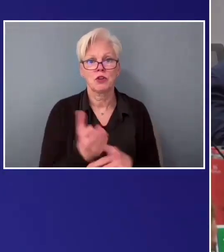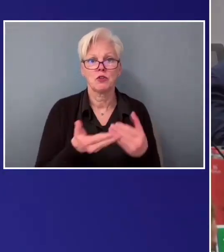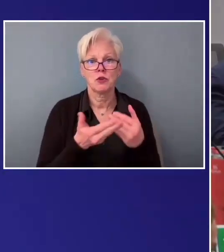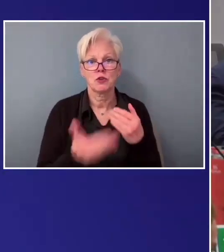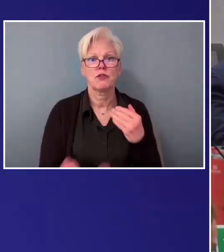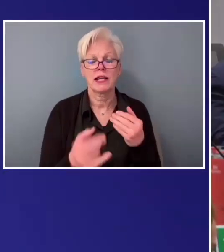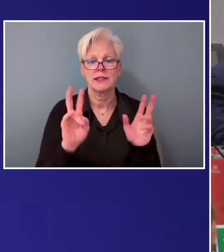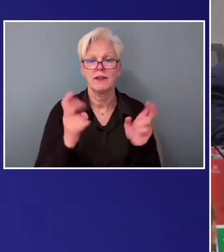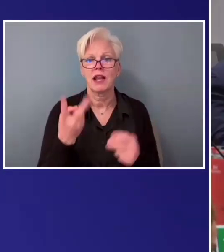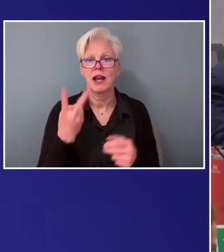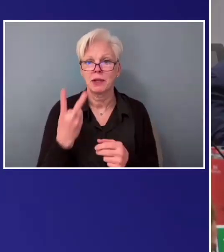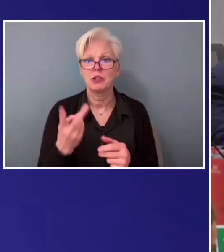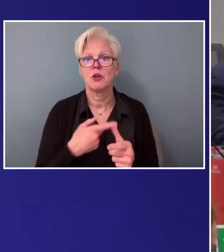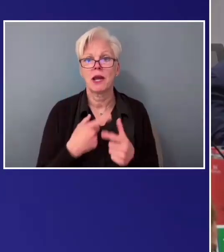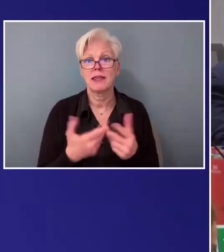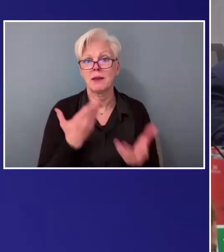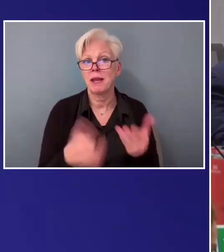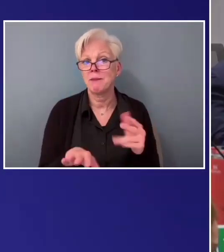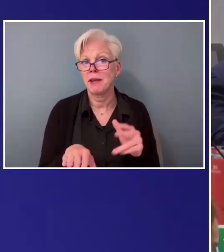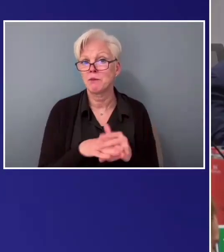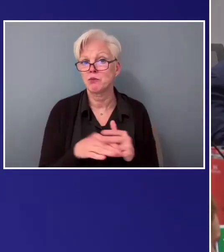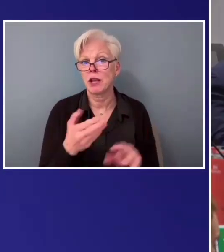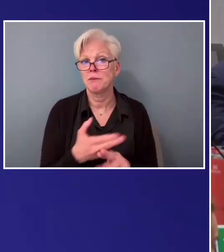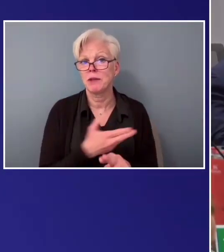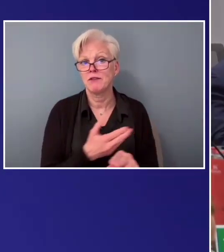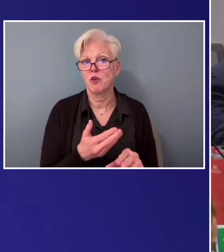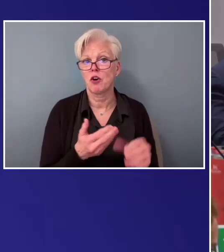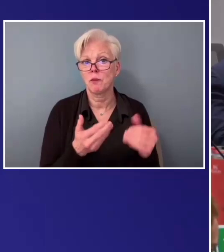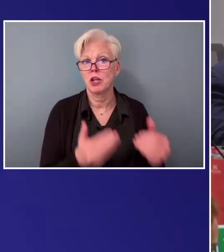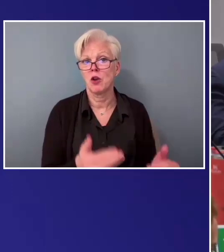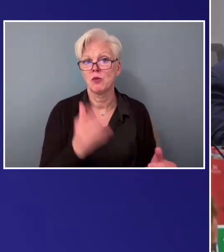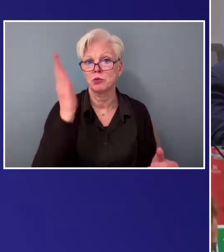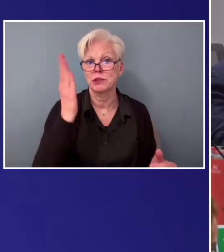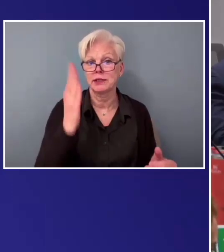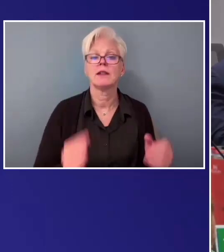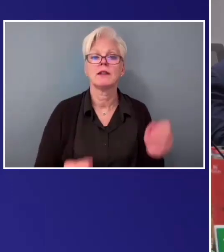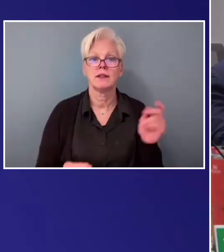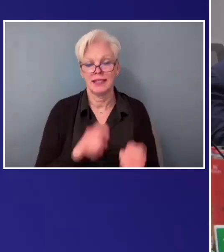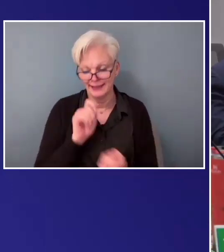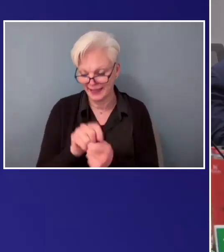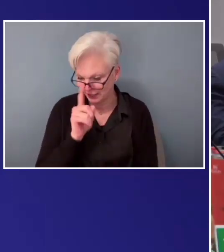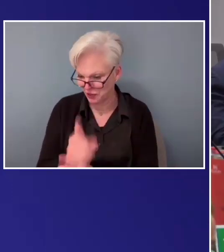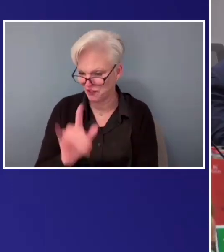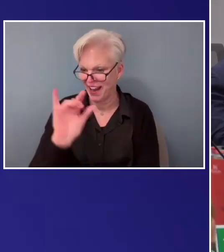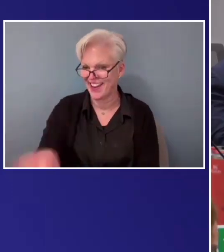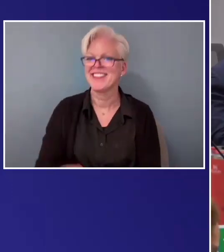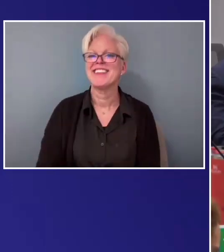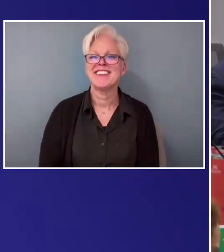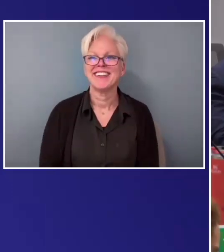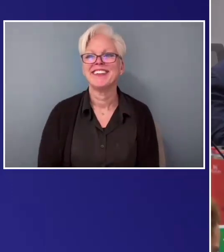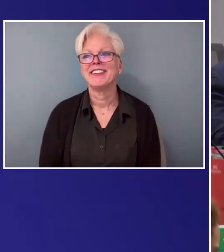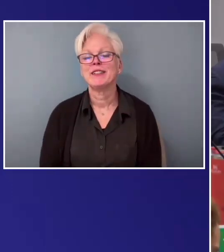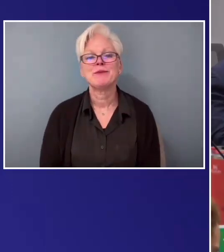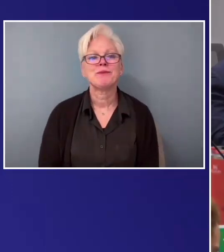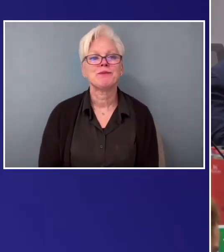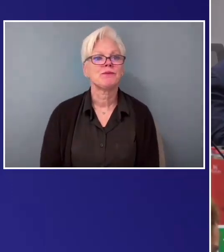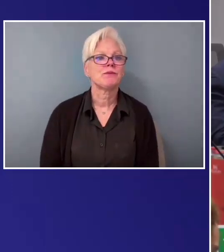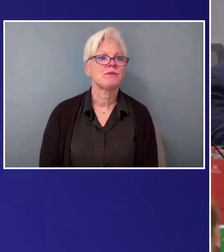topic two. And then maybe a break before we move into the presentations. Yep, that's exactly right. All right, so we will go back to the